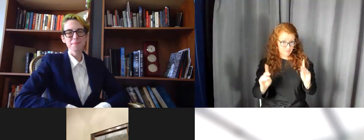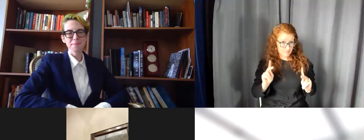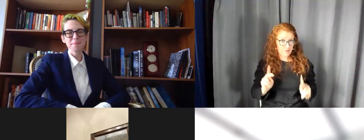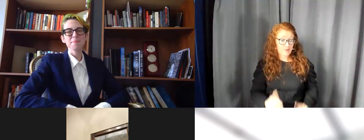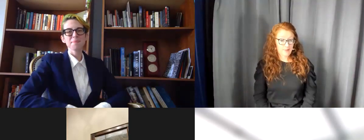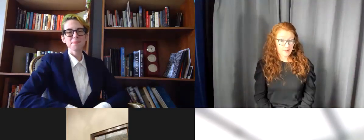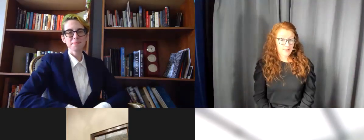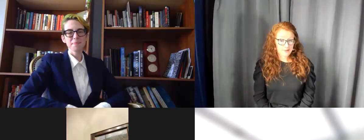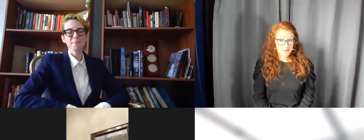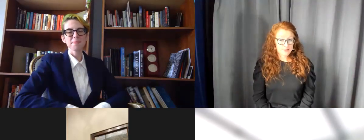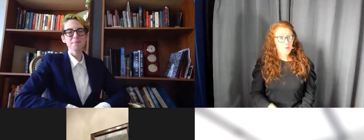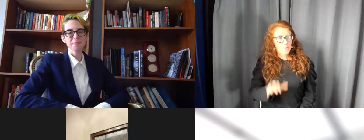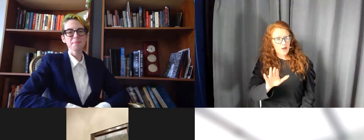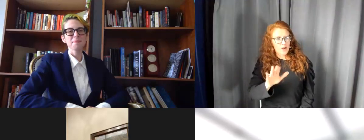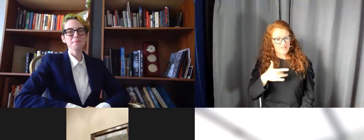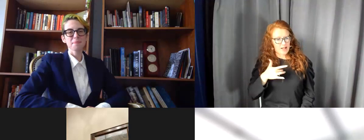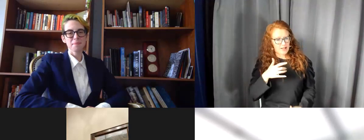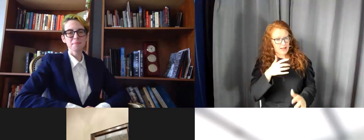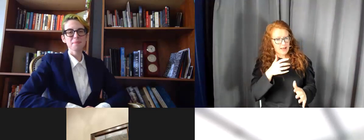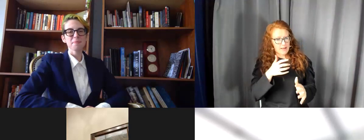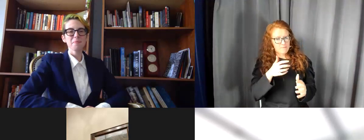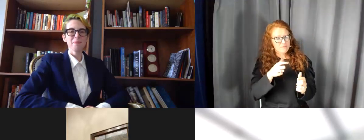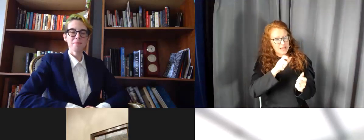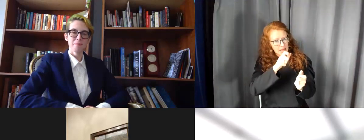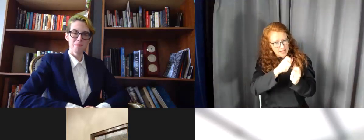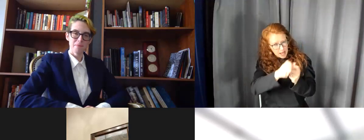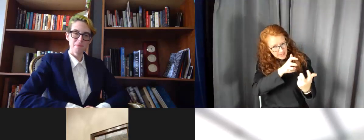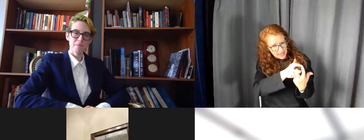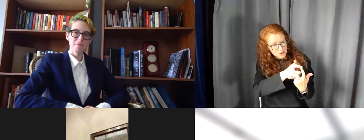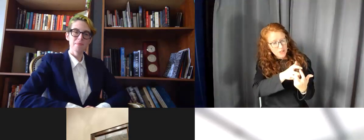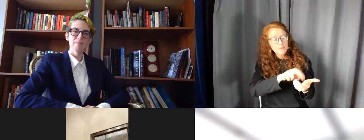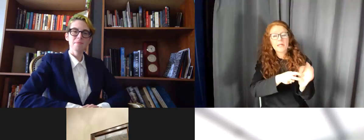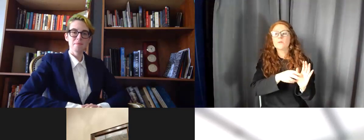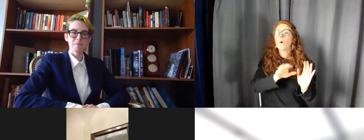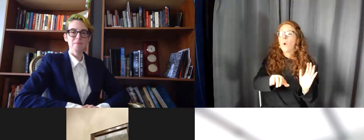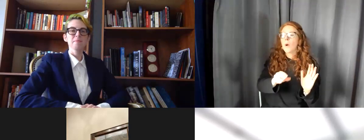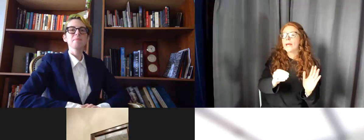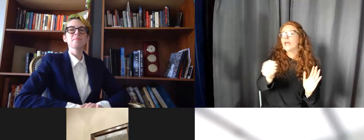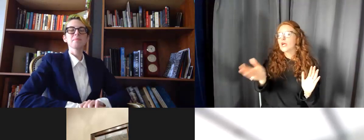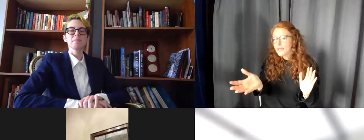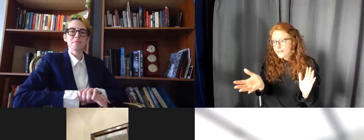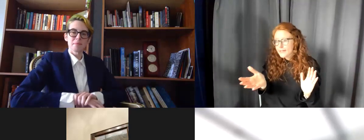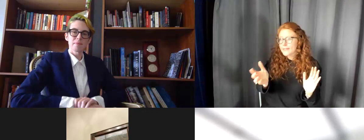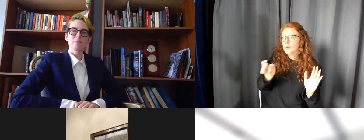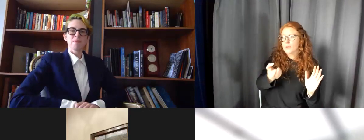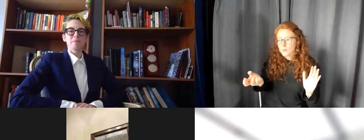Jordan Radford: where accommodation is Jordan Radford: so. Here's some tools here, some support. Here are some resources